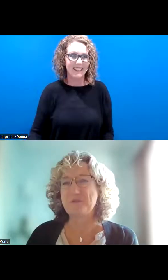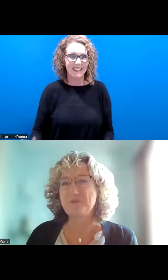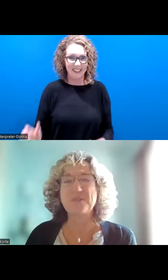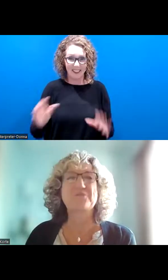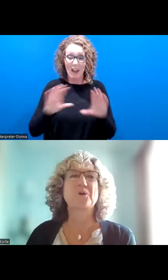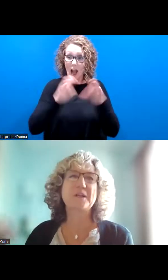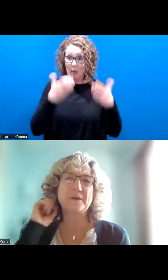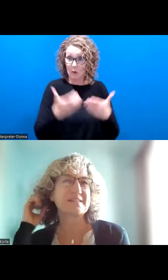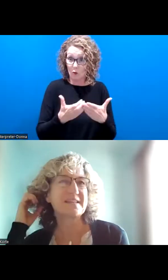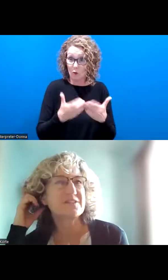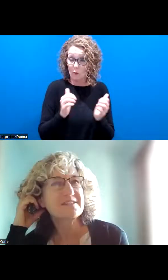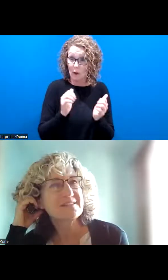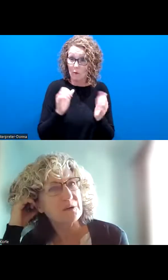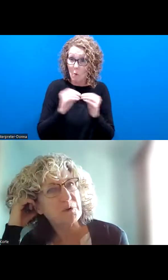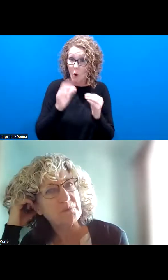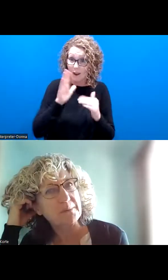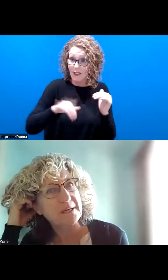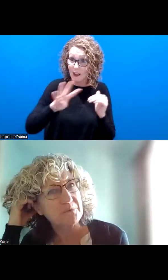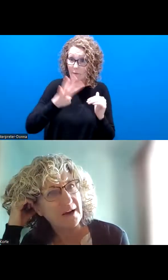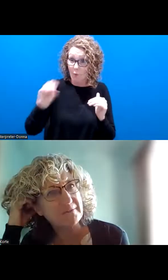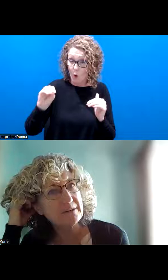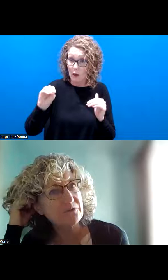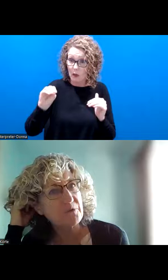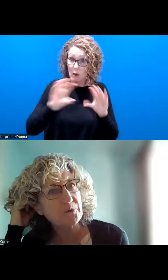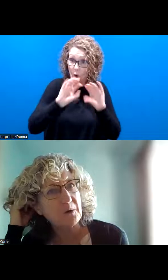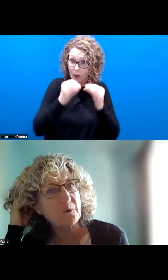state. It is an earned benefit, which means that you